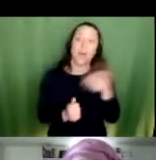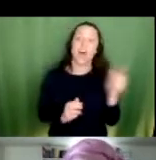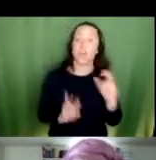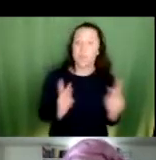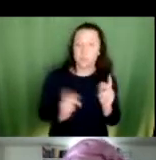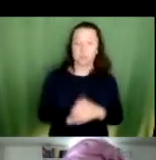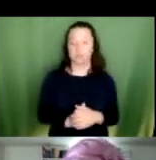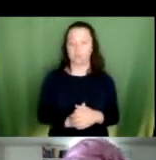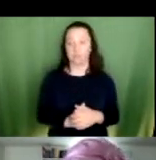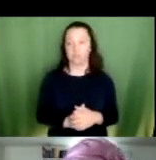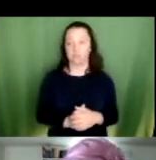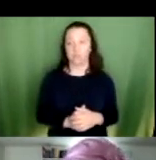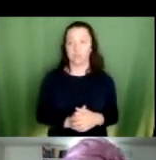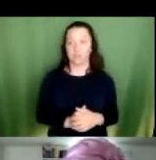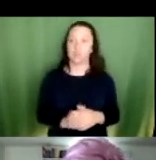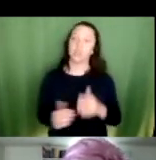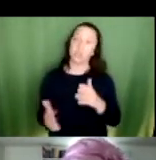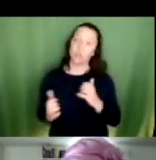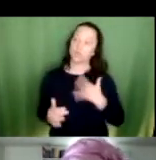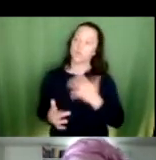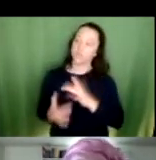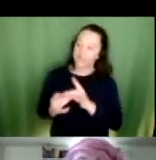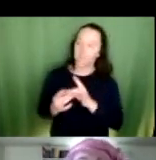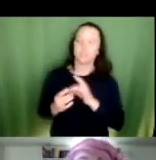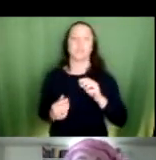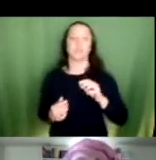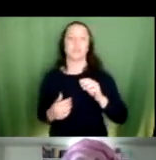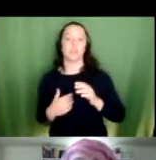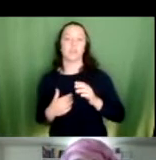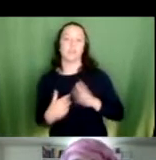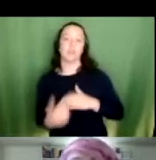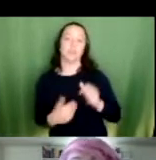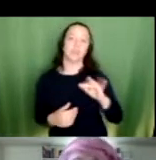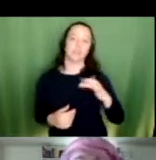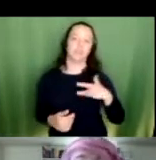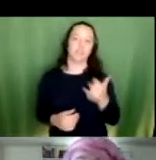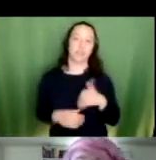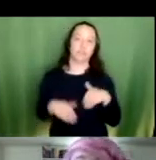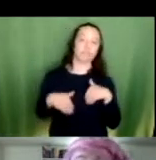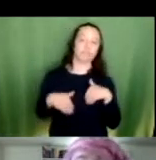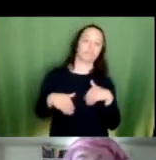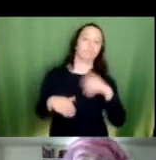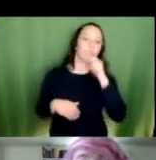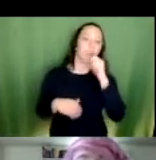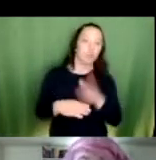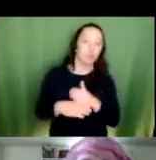feeling like sharing. Ultimately, we learned it was important to hold space just to connect